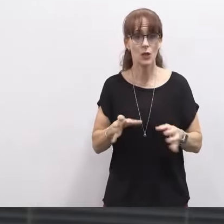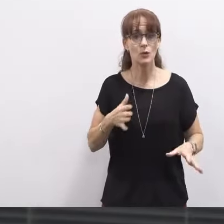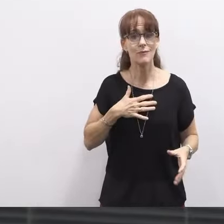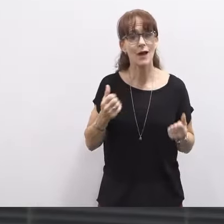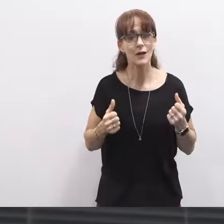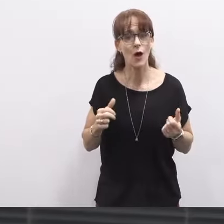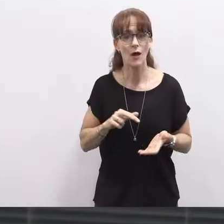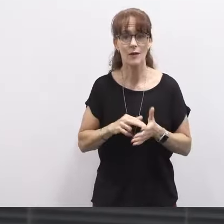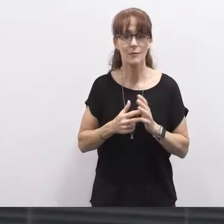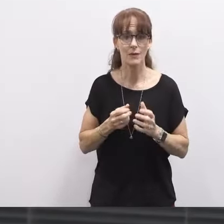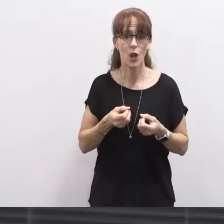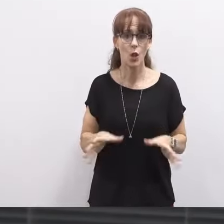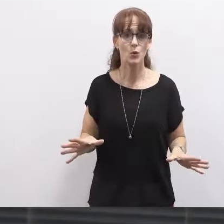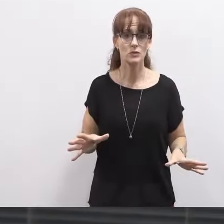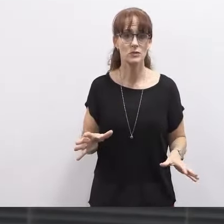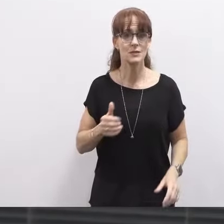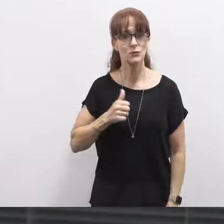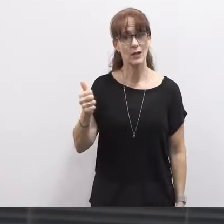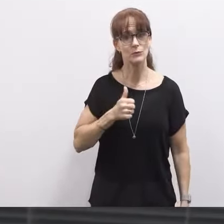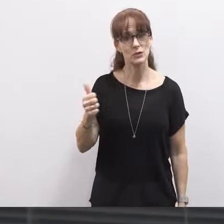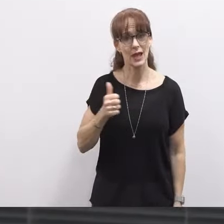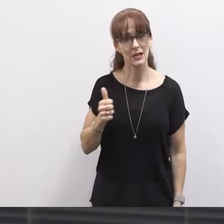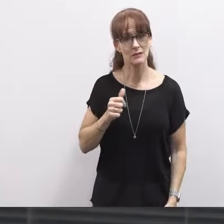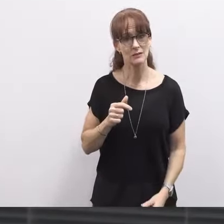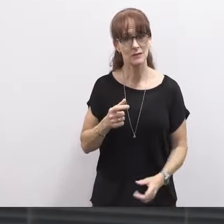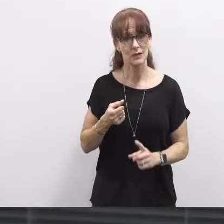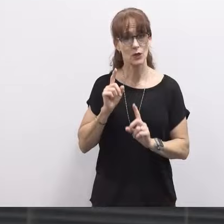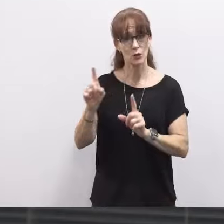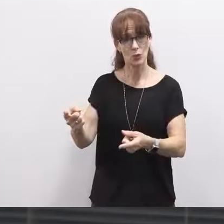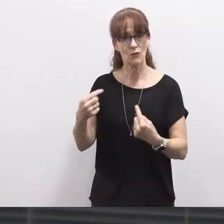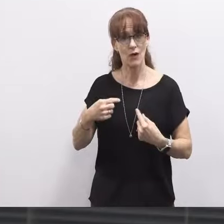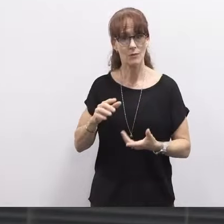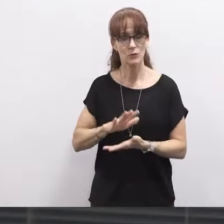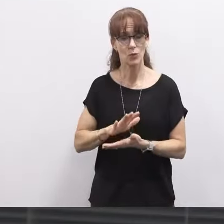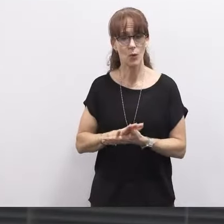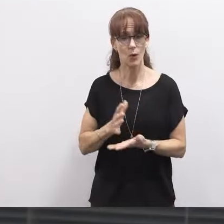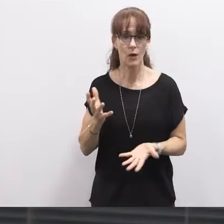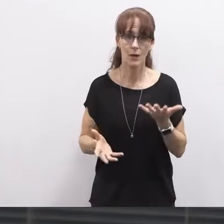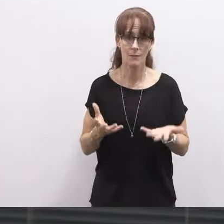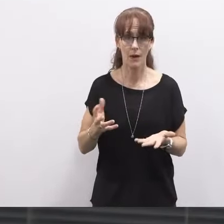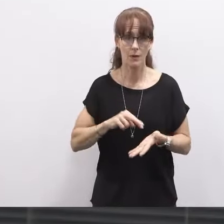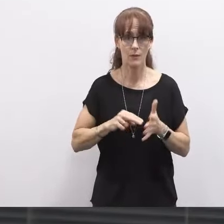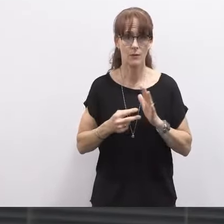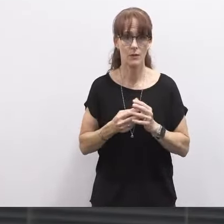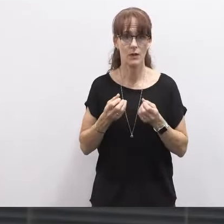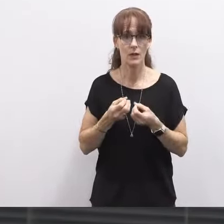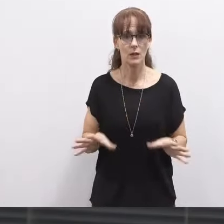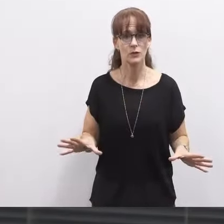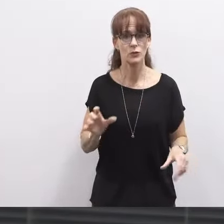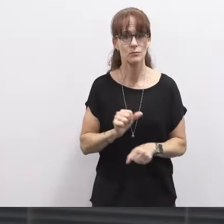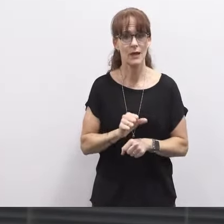which means I would lose transportation to and from school, which probably would mean I would also lose the job.